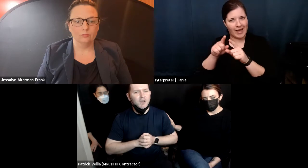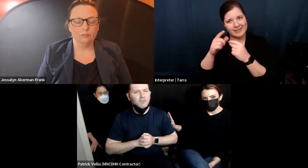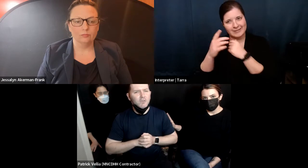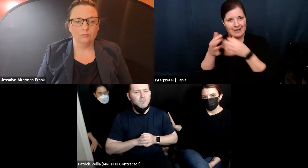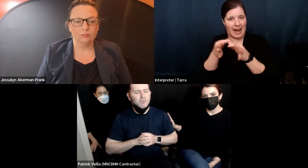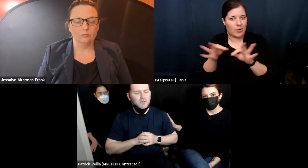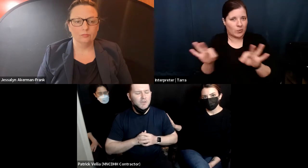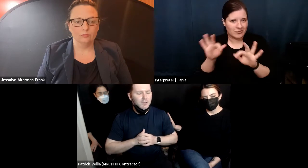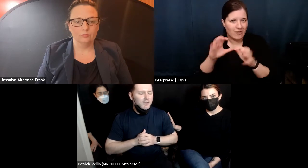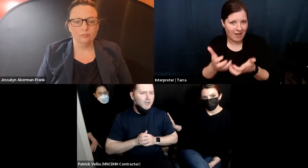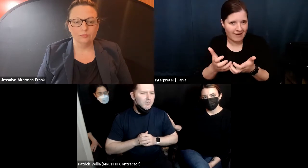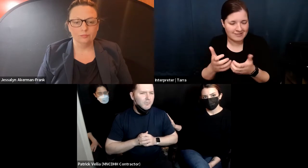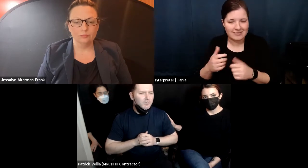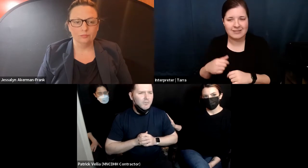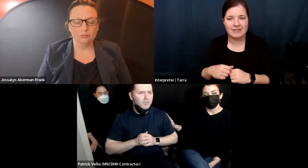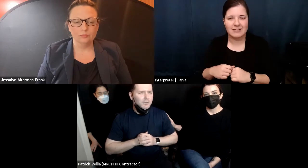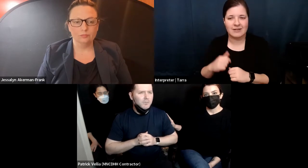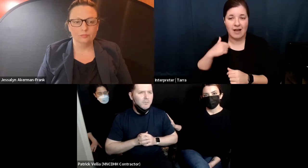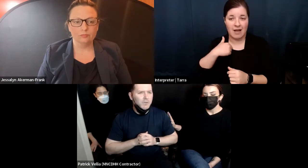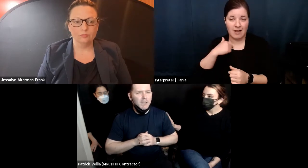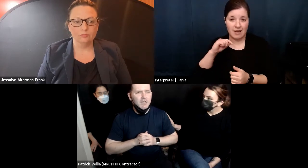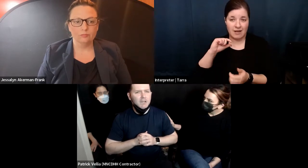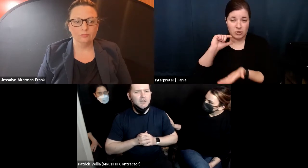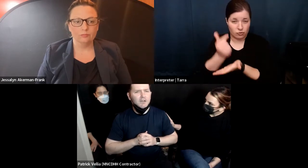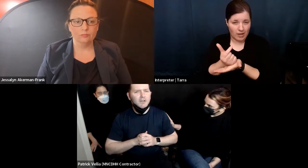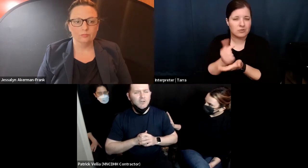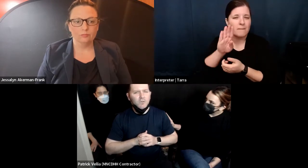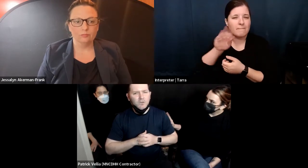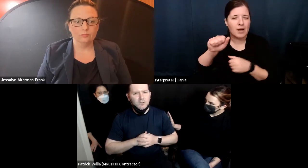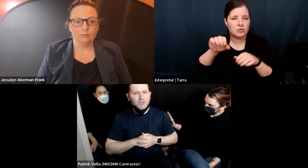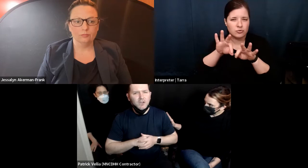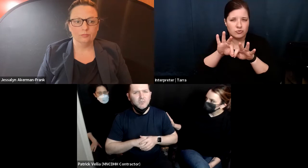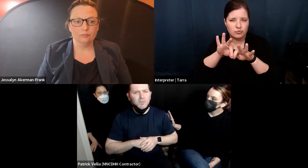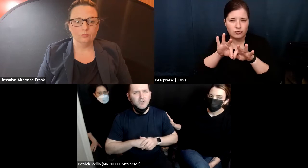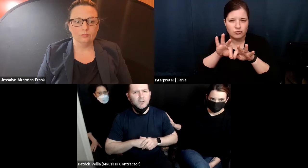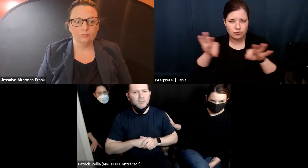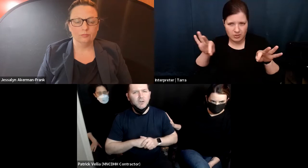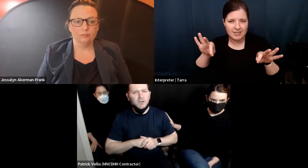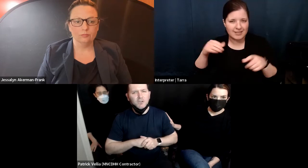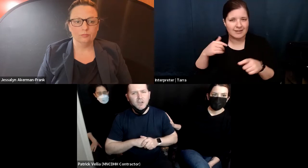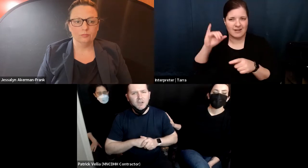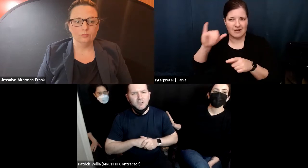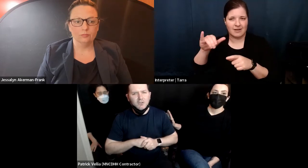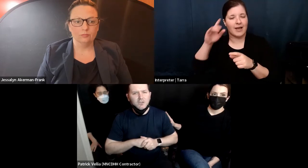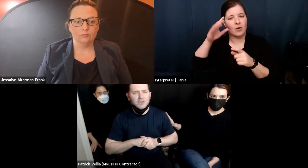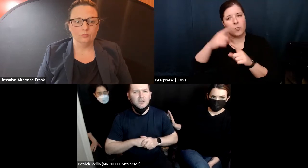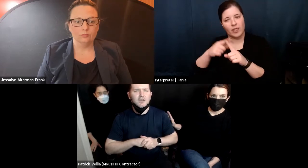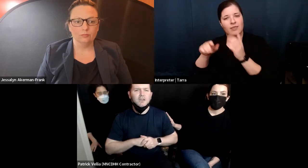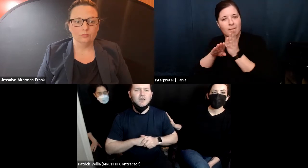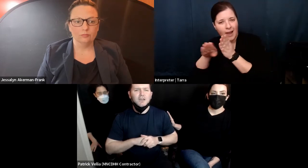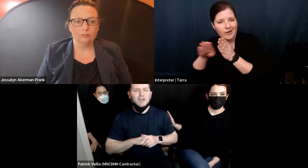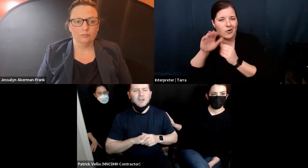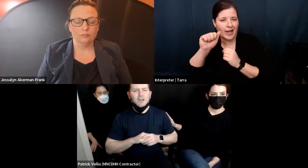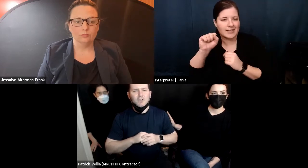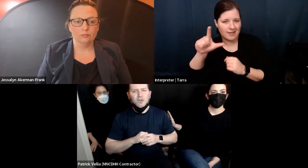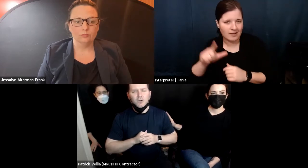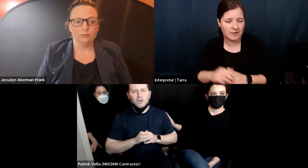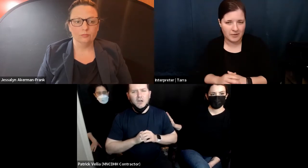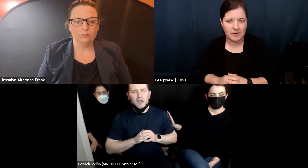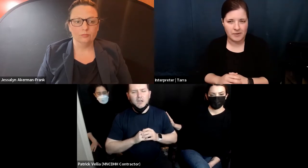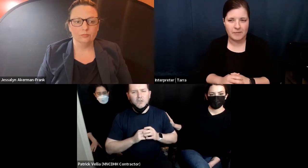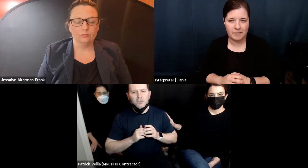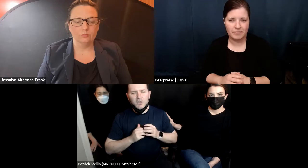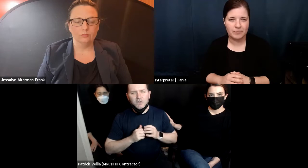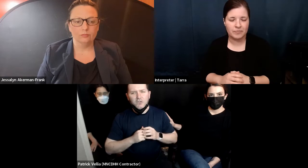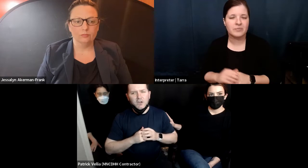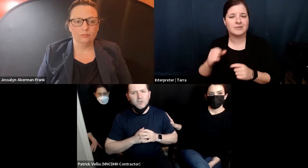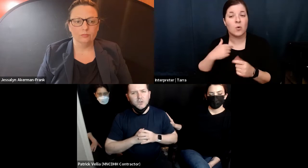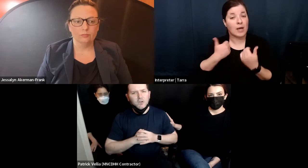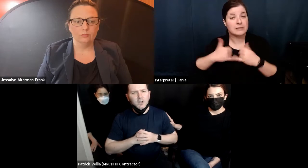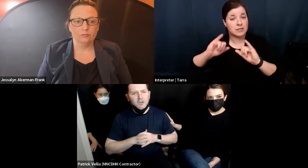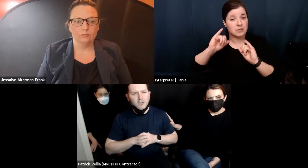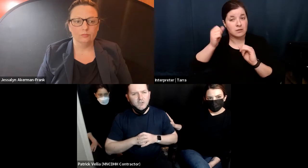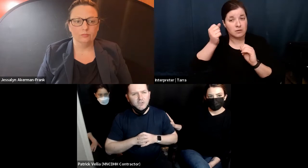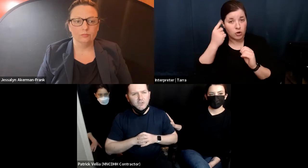Those interpreters use signed exact English, so I didn't really learn ASL until college when I took it as a